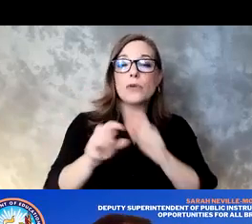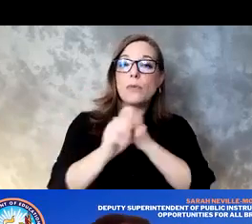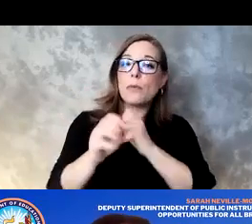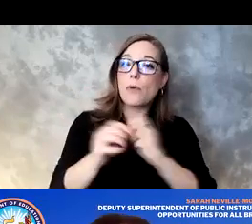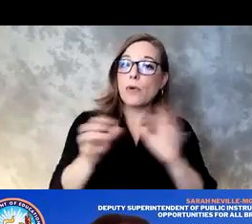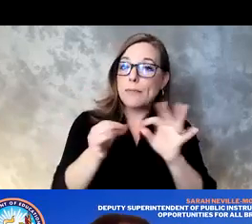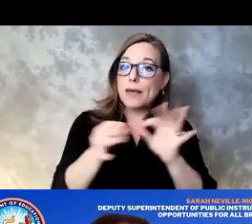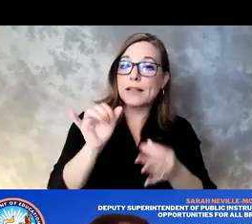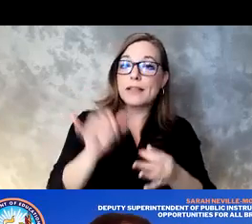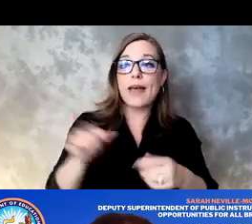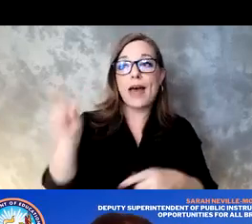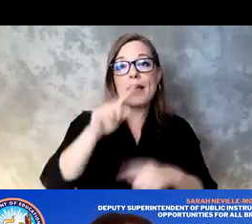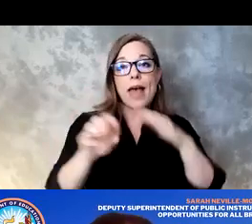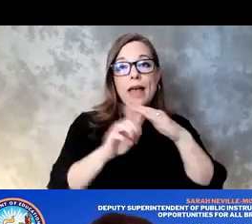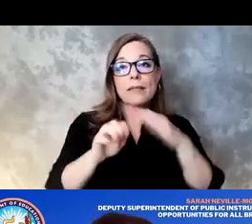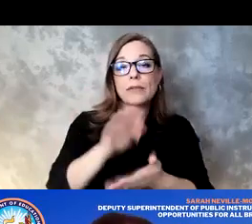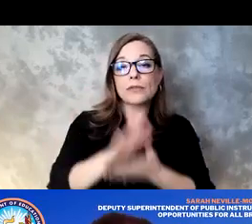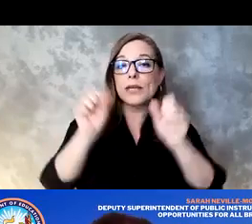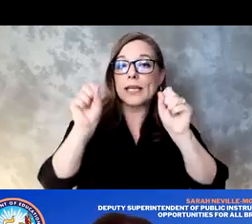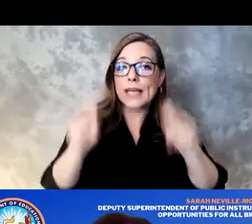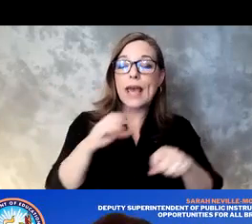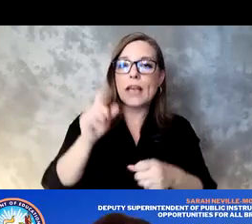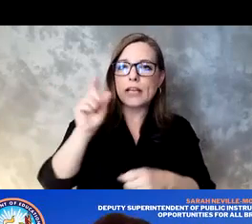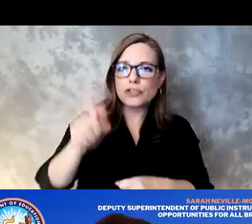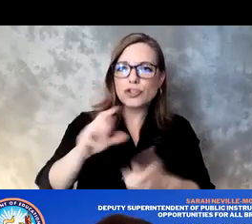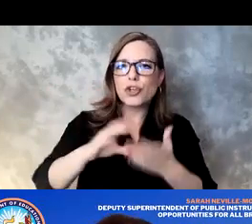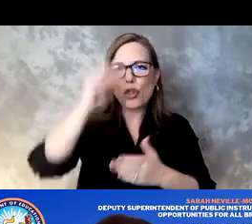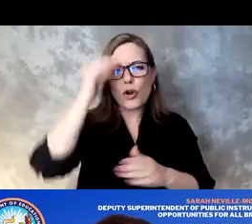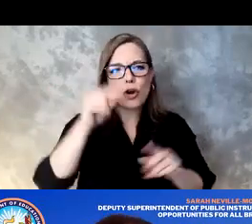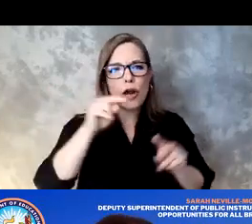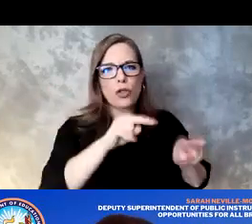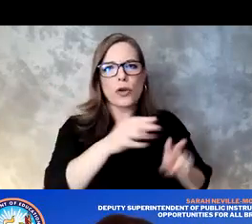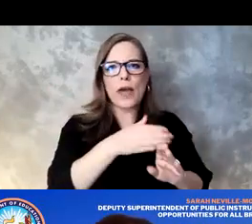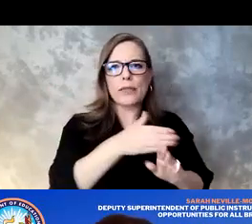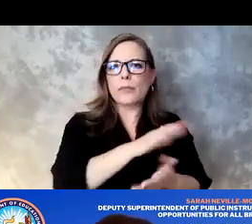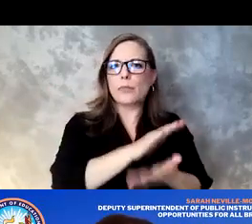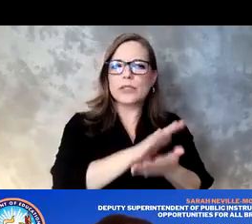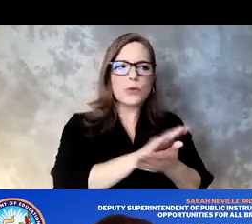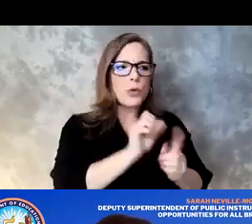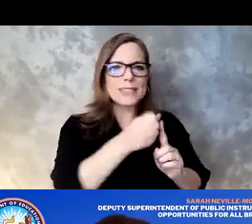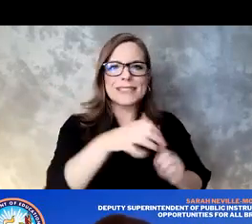can and should learn from preschool settings. So that Kindergarten First and Second grade